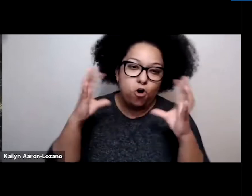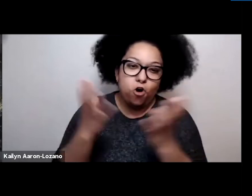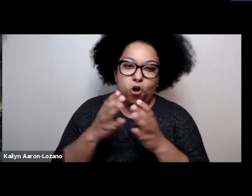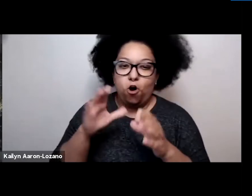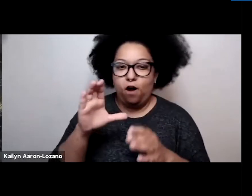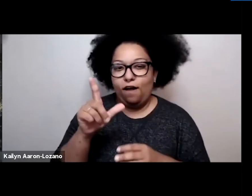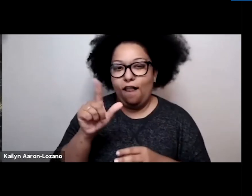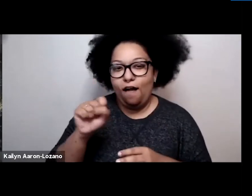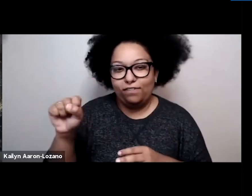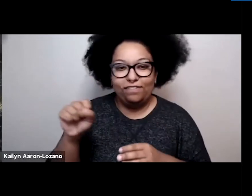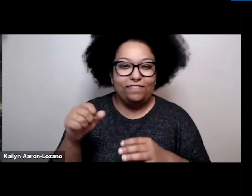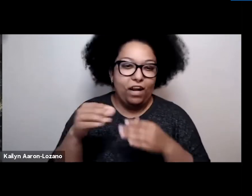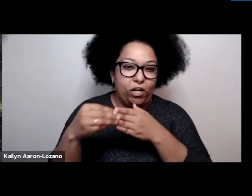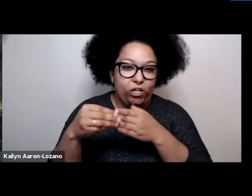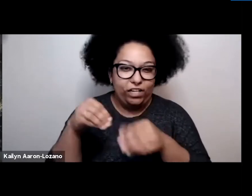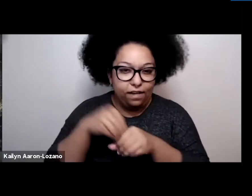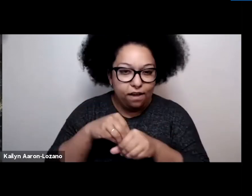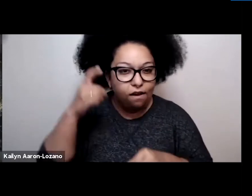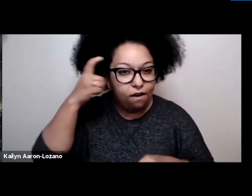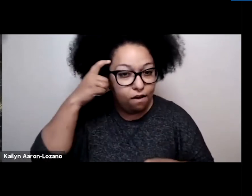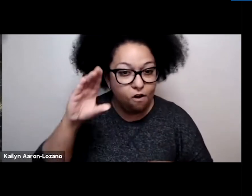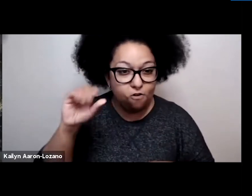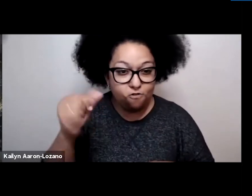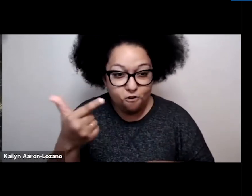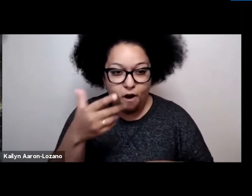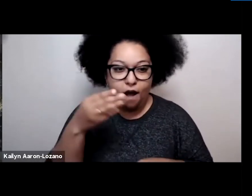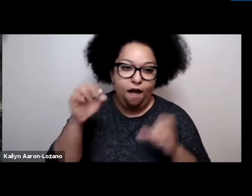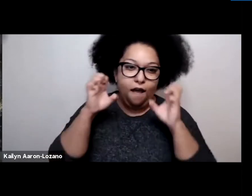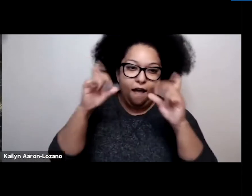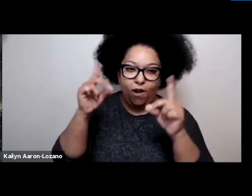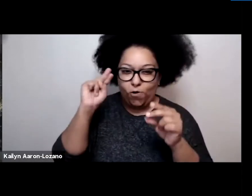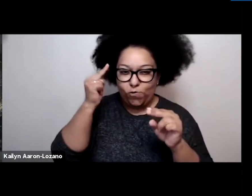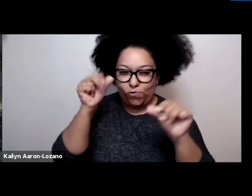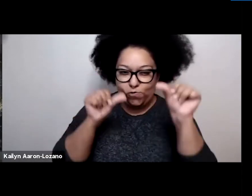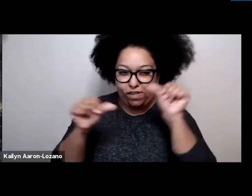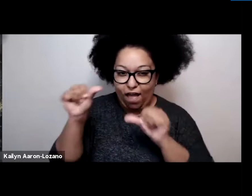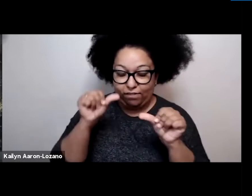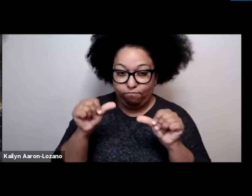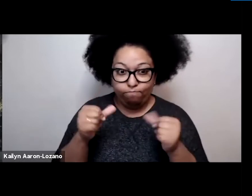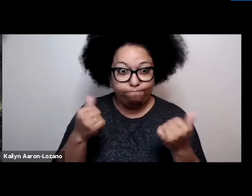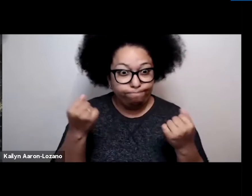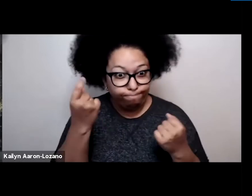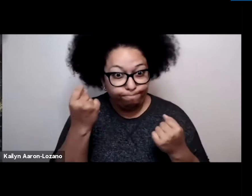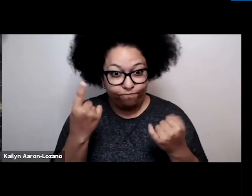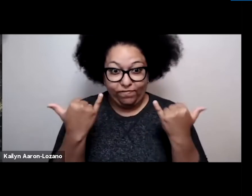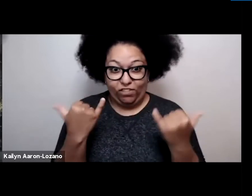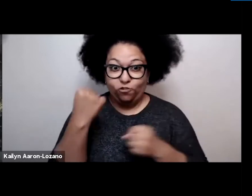we acknowledge and honor world-class leaders in cognitive science and educational neuroscience